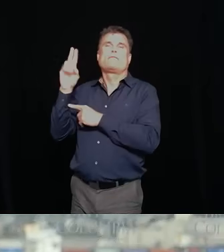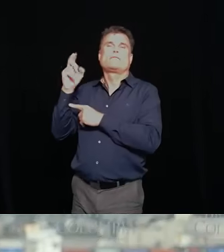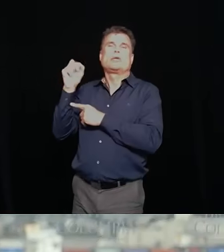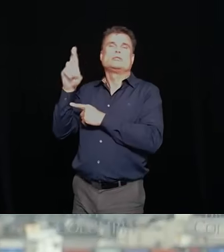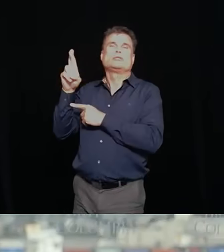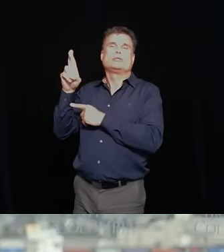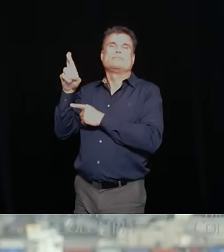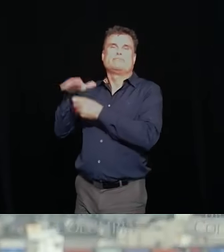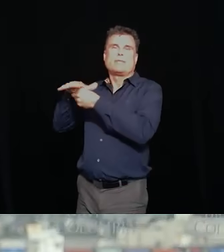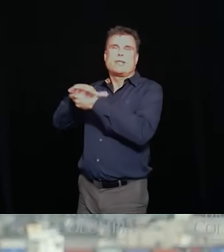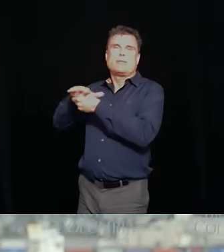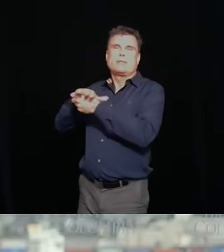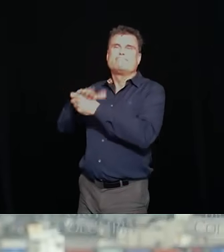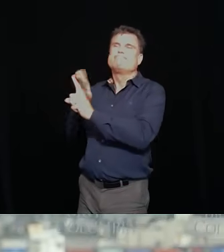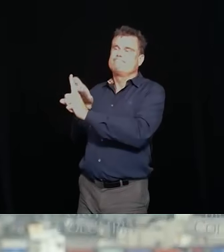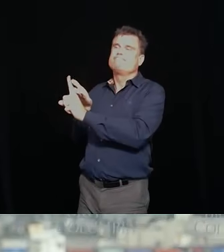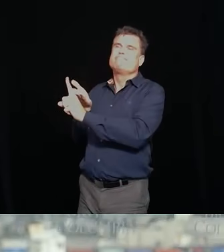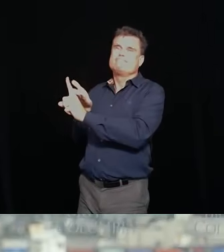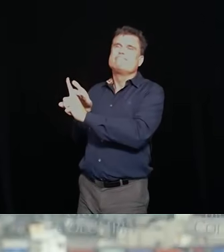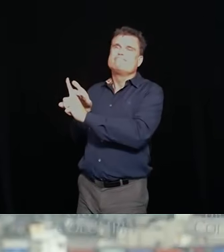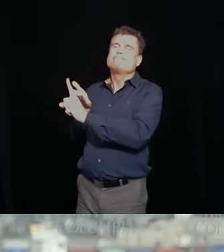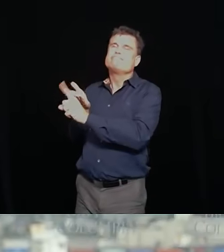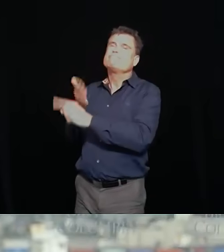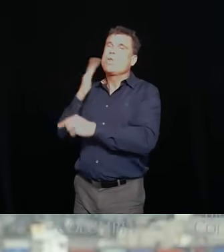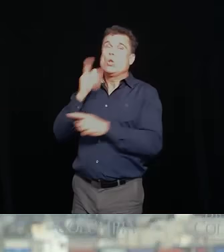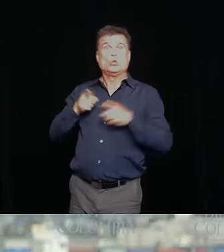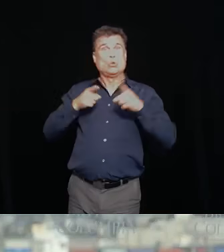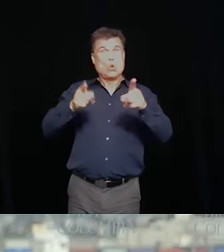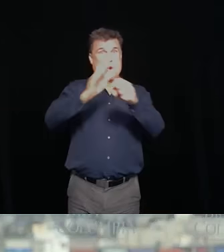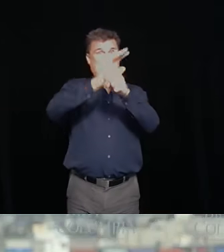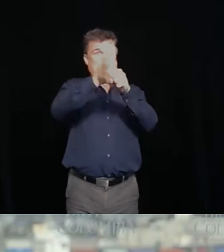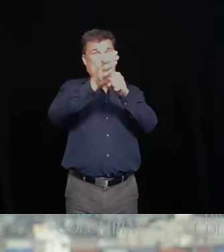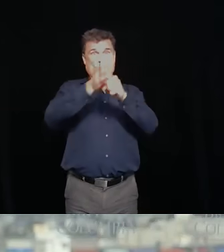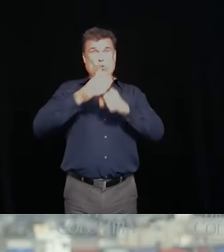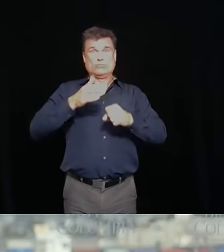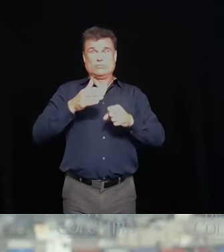Things like restaurants and corner stores and small businesses